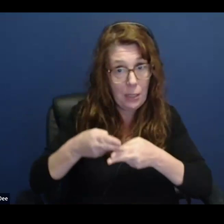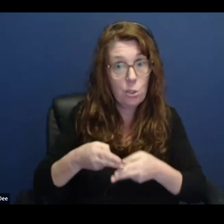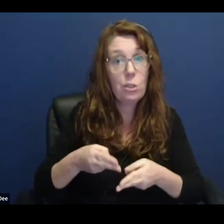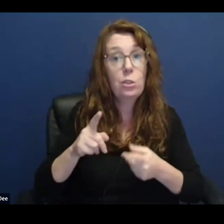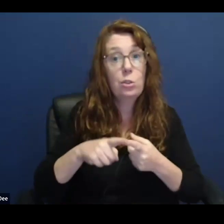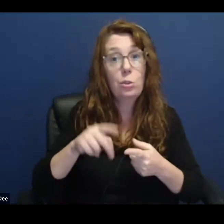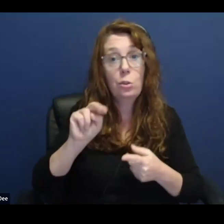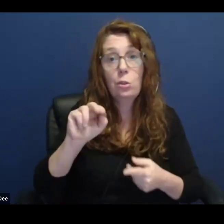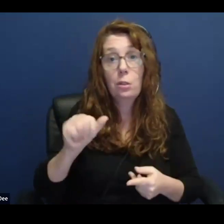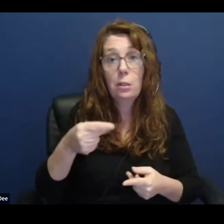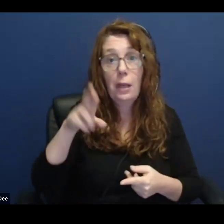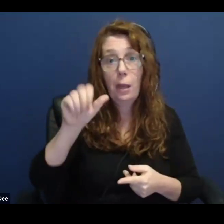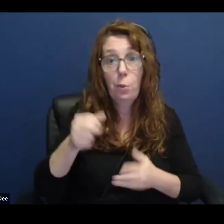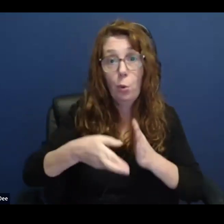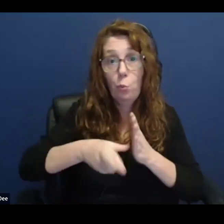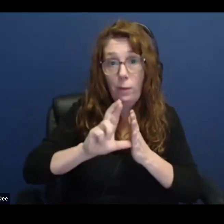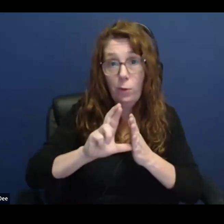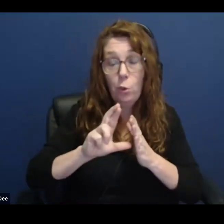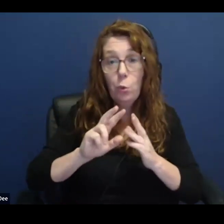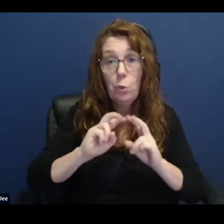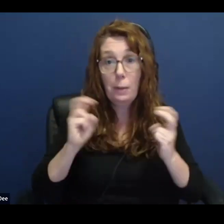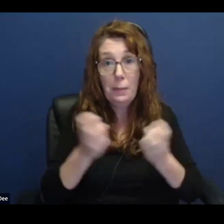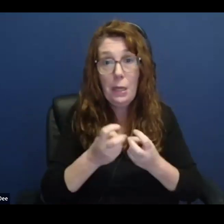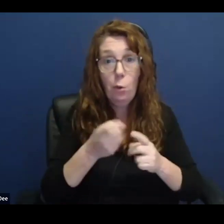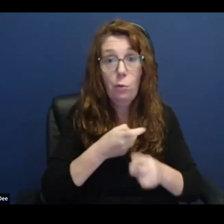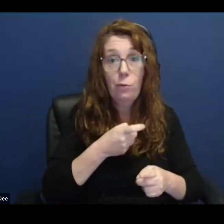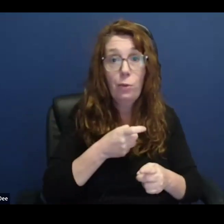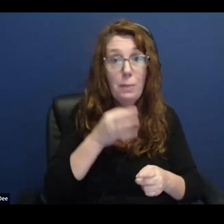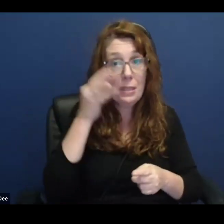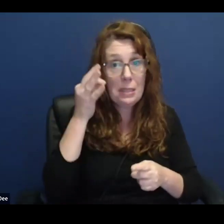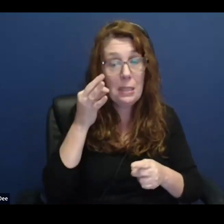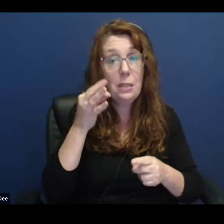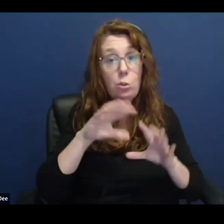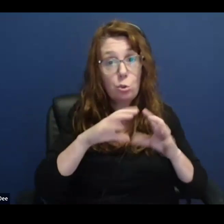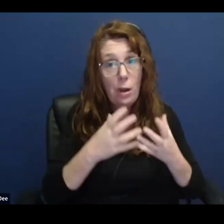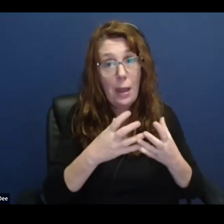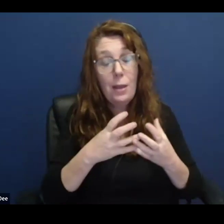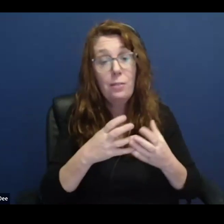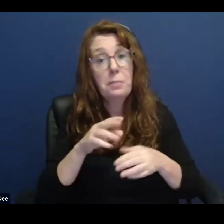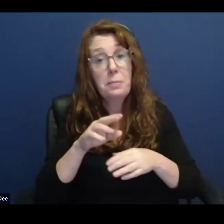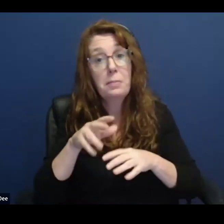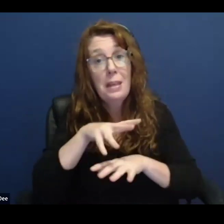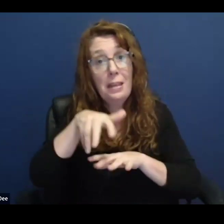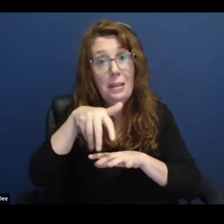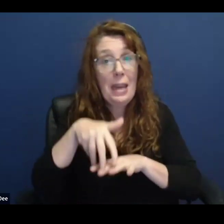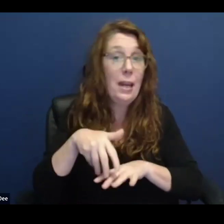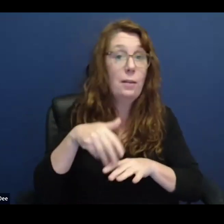committee. Nominations from Indian Tribes and Native Hawaiian organizations um may be submitted